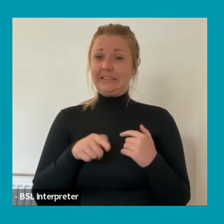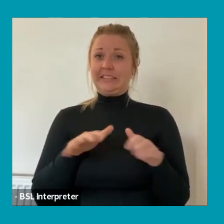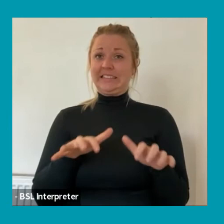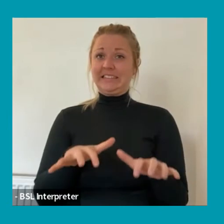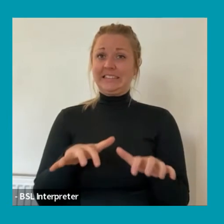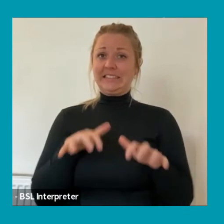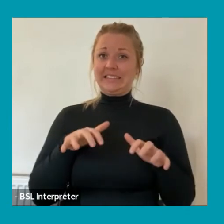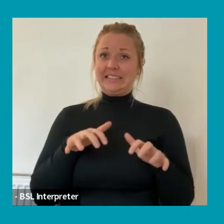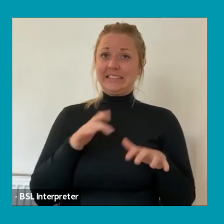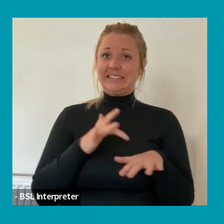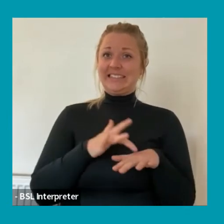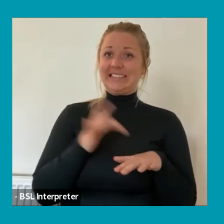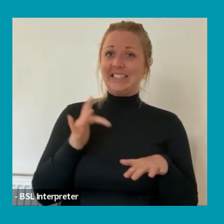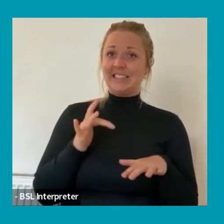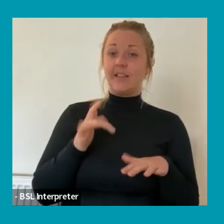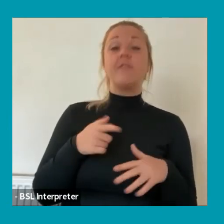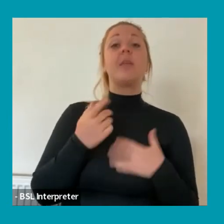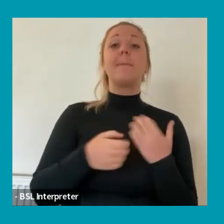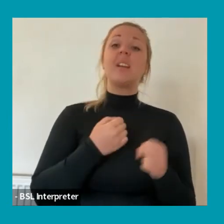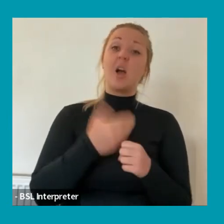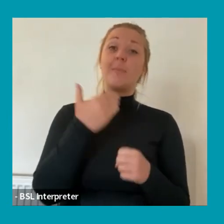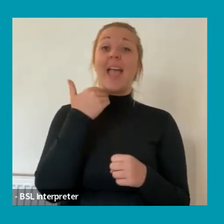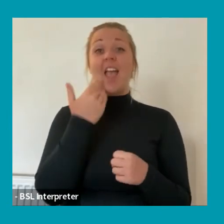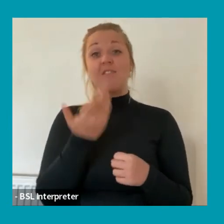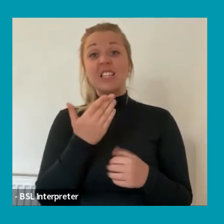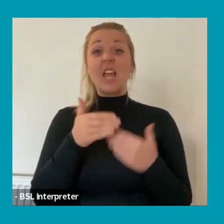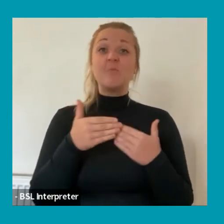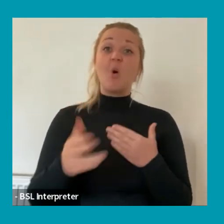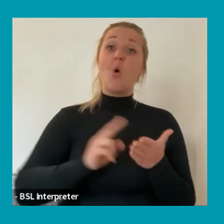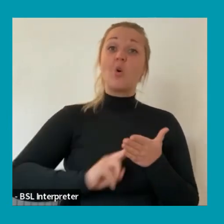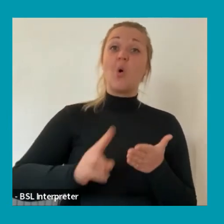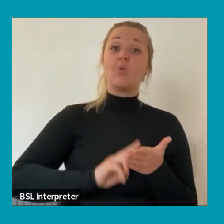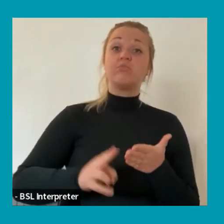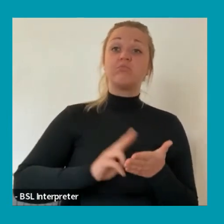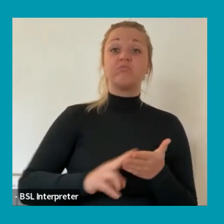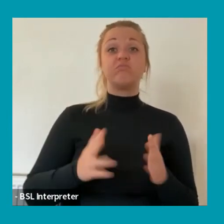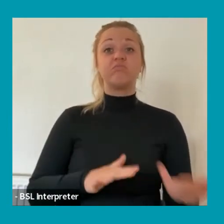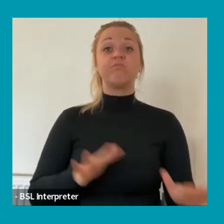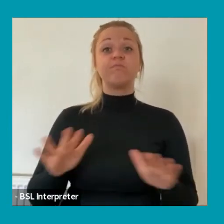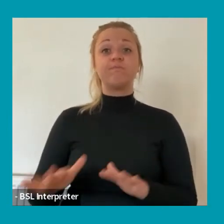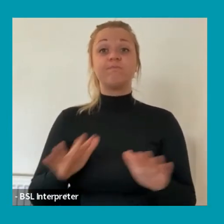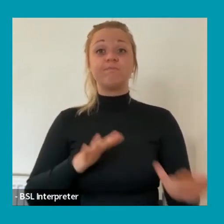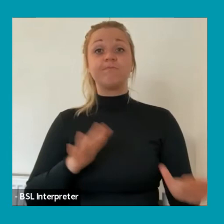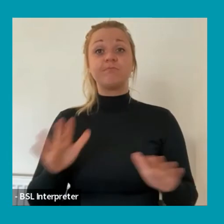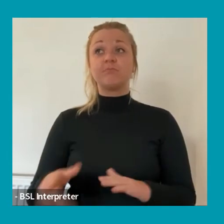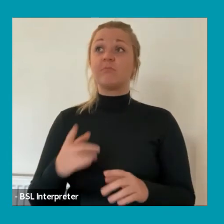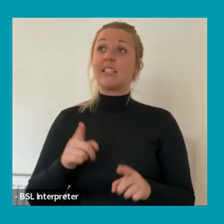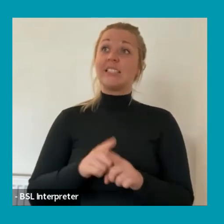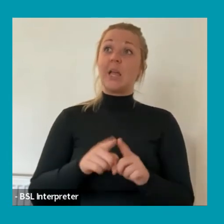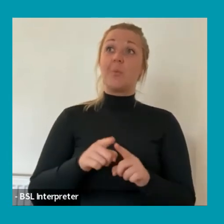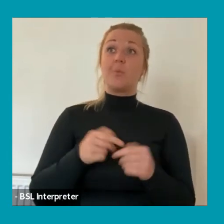much more every-day and ordinary, like we might talk about the weather or what's on TV tonight or whatever it might be.